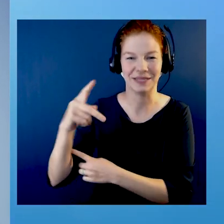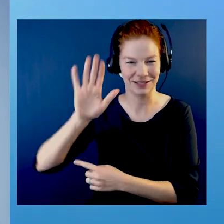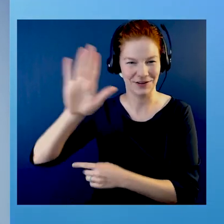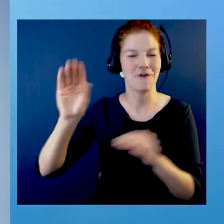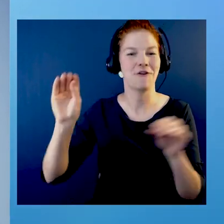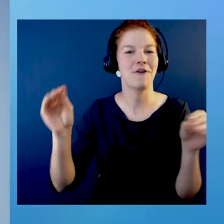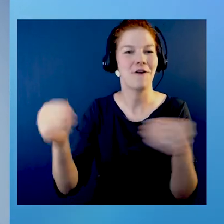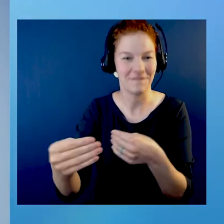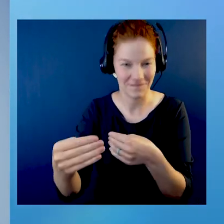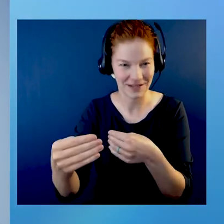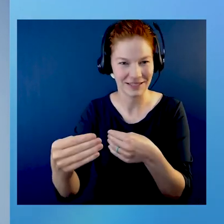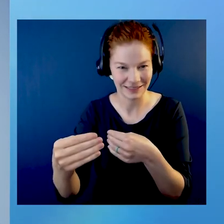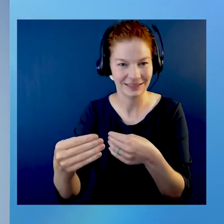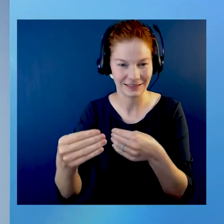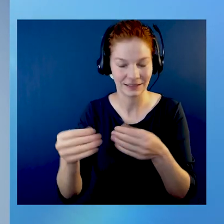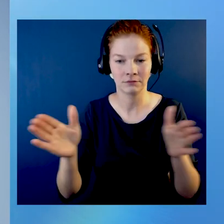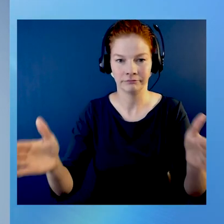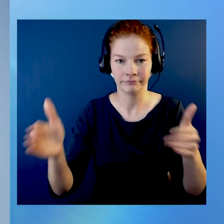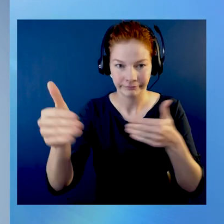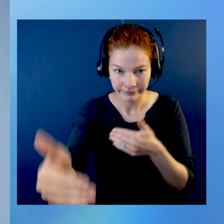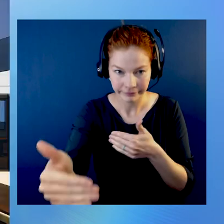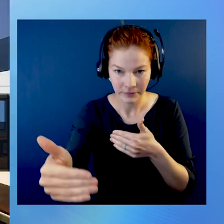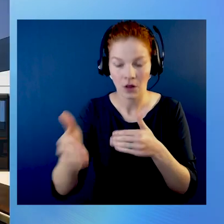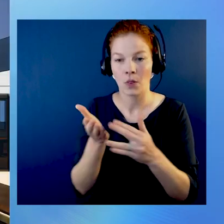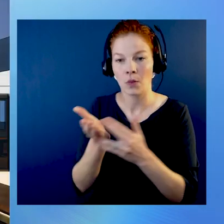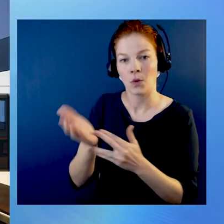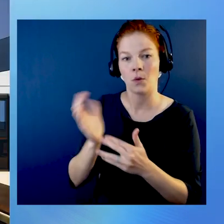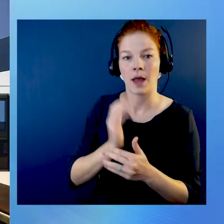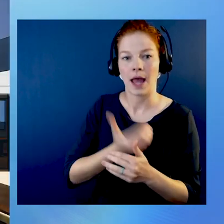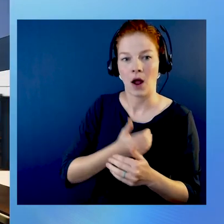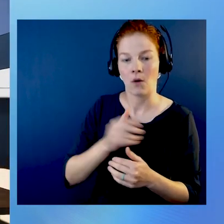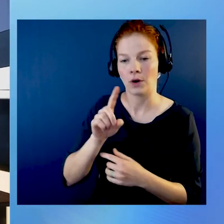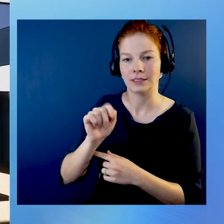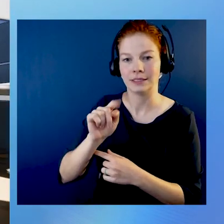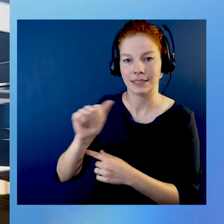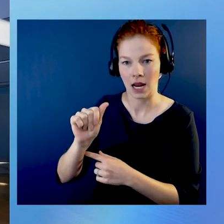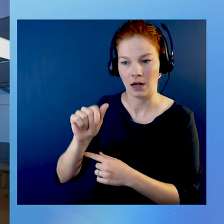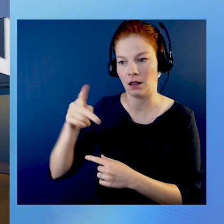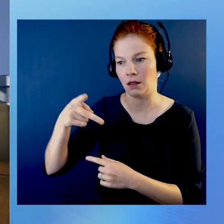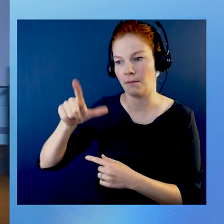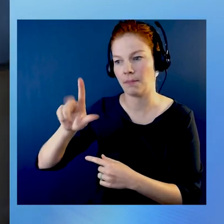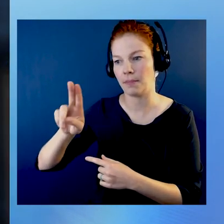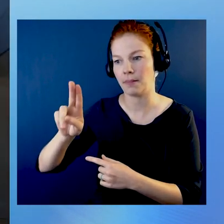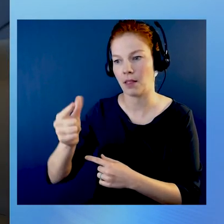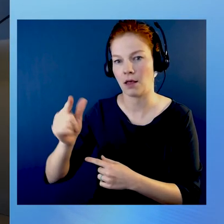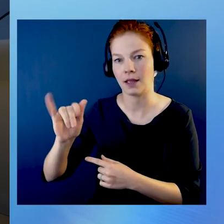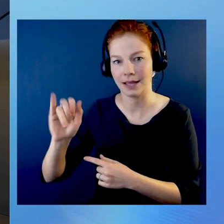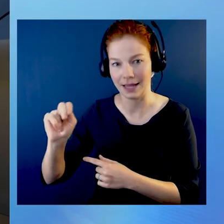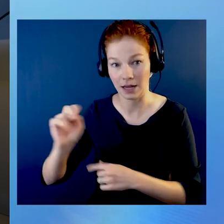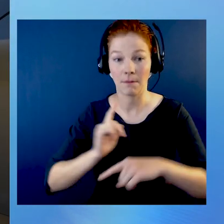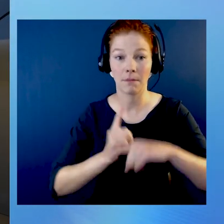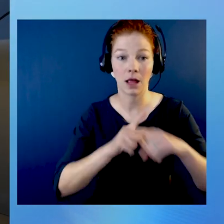both as an imported Revit model and Unreal Engine through our Datasmith plug-in in addition to utilizing our Lidar plug-in to